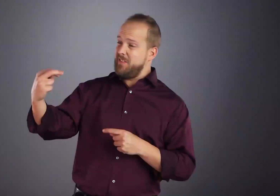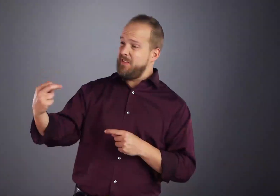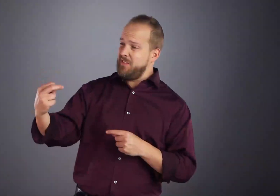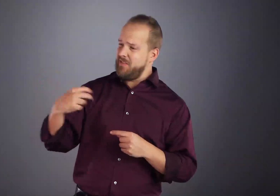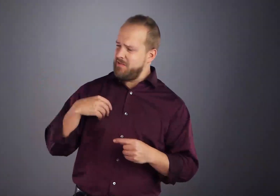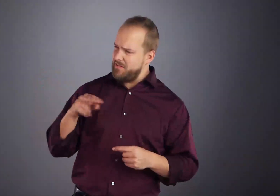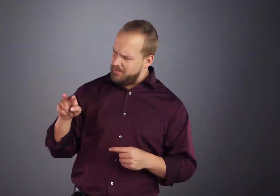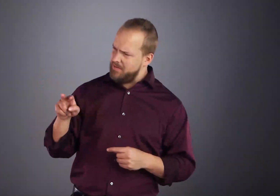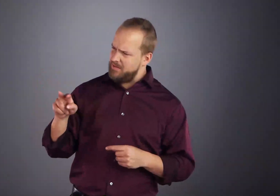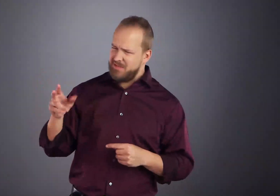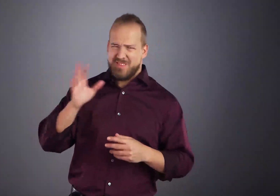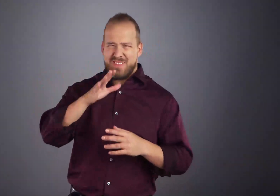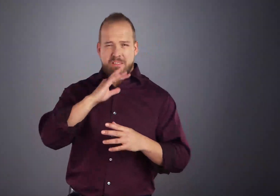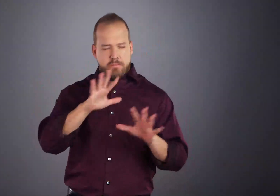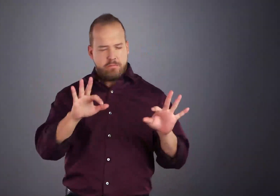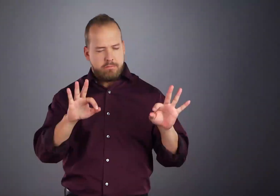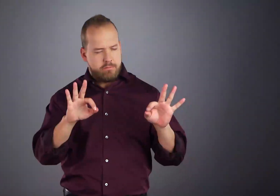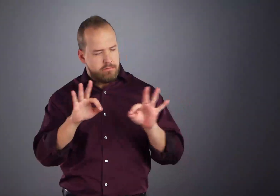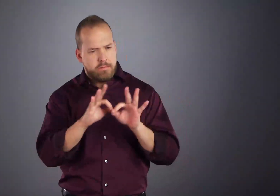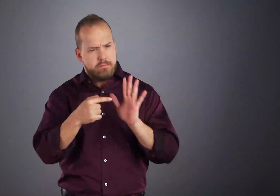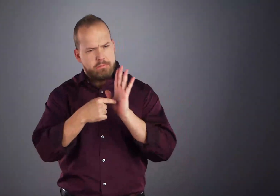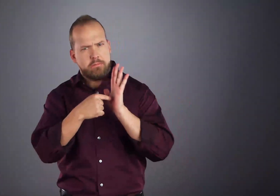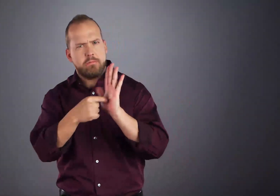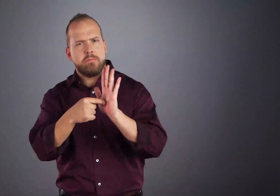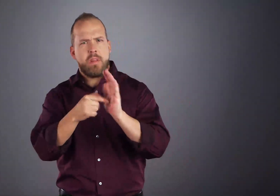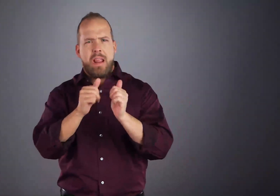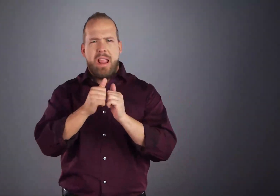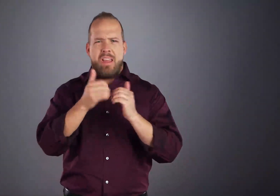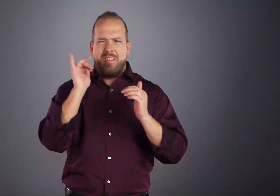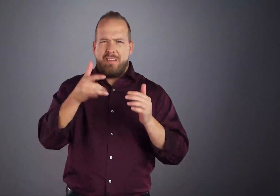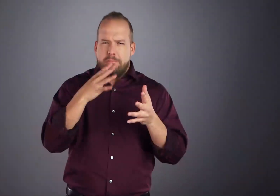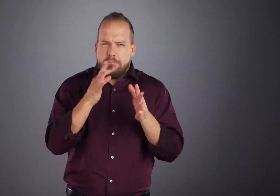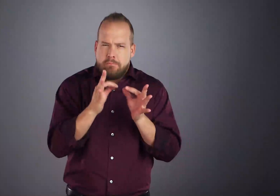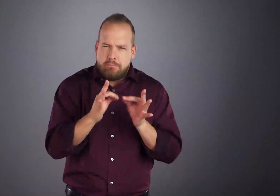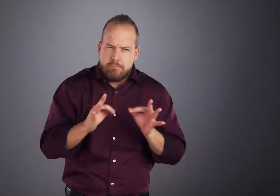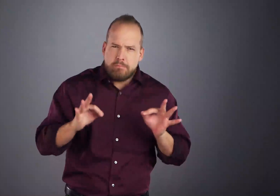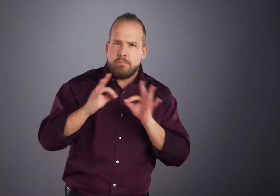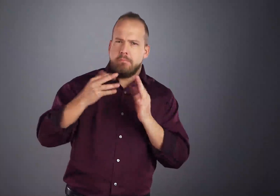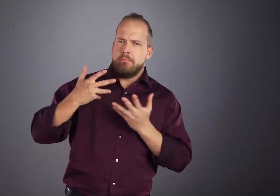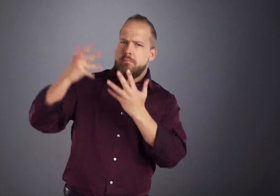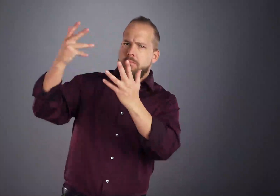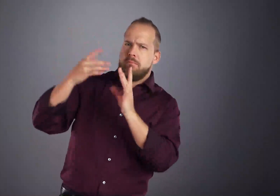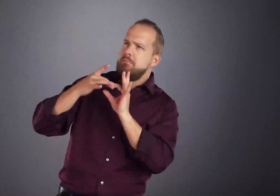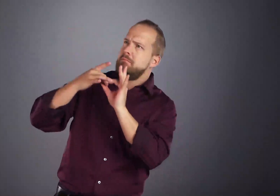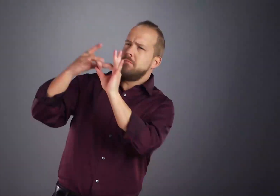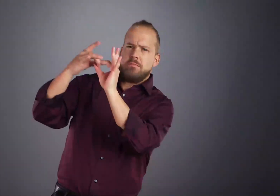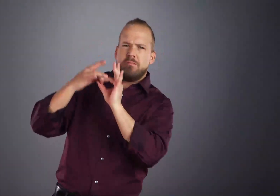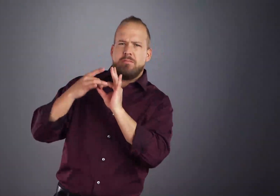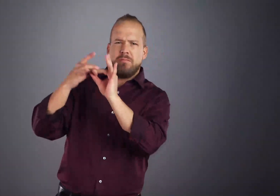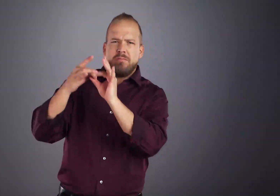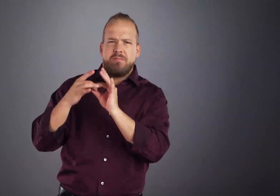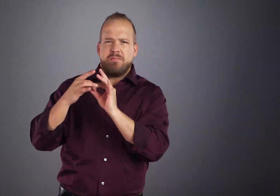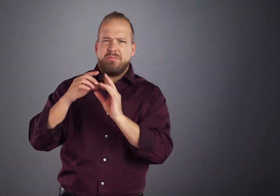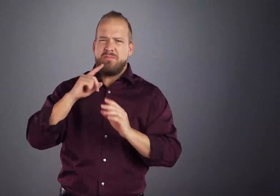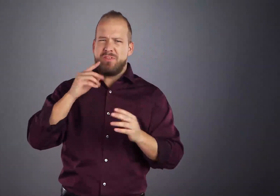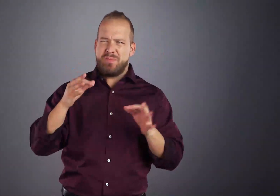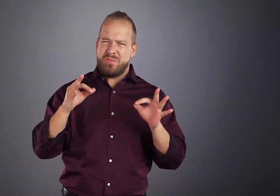My friend had emphasized the absolute necessity of demonstrating these principles in all my affairs.